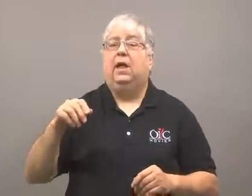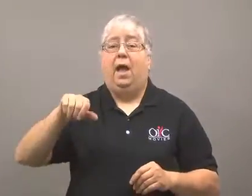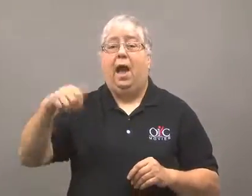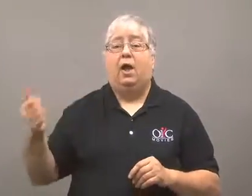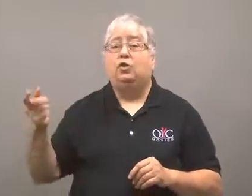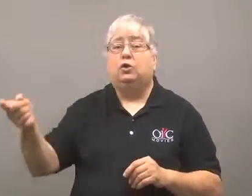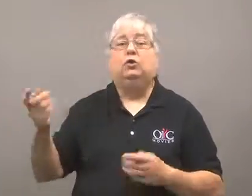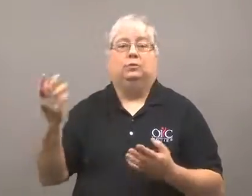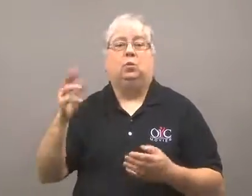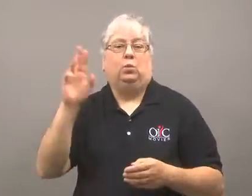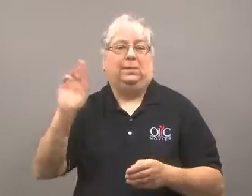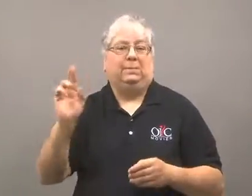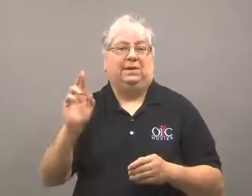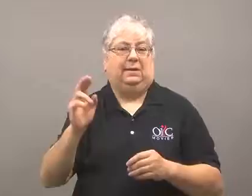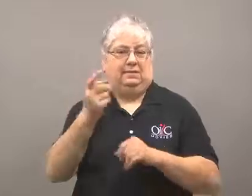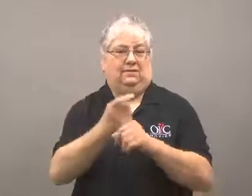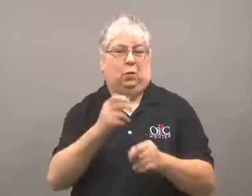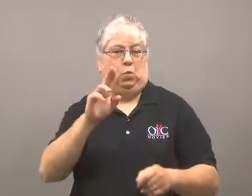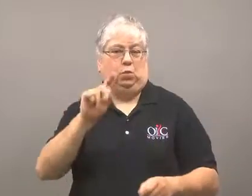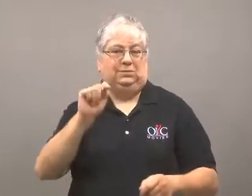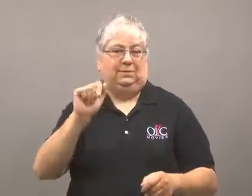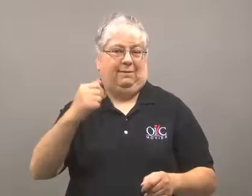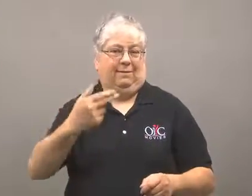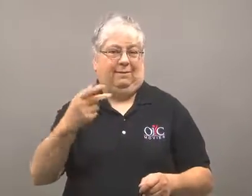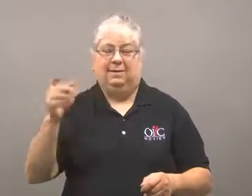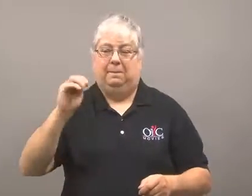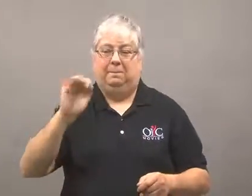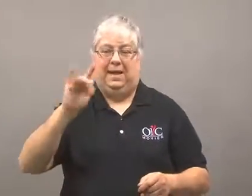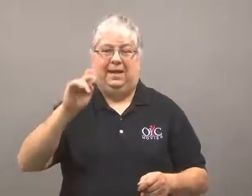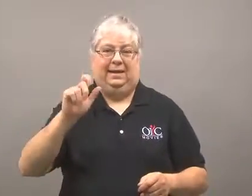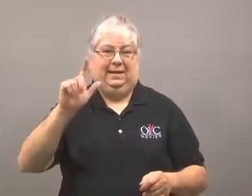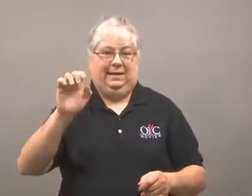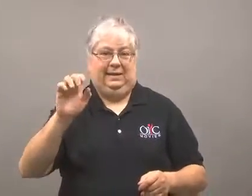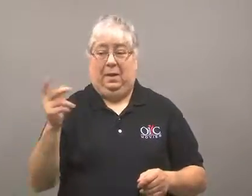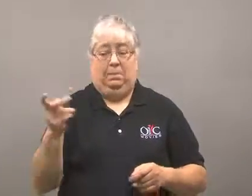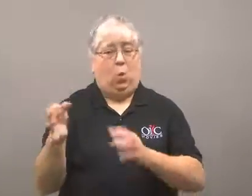and Republican Senator Mike Lee of Utah.